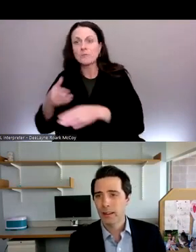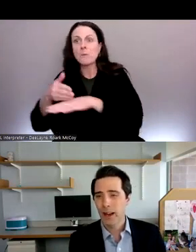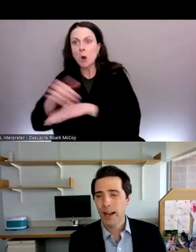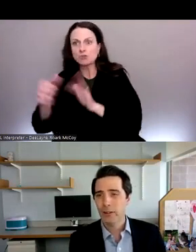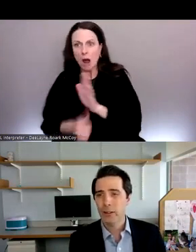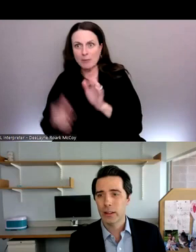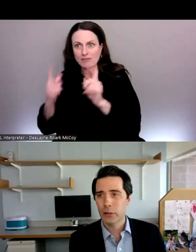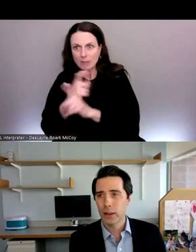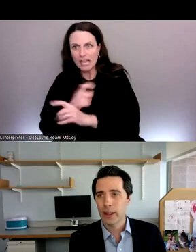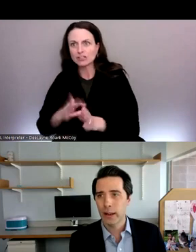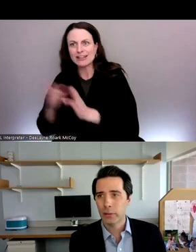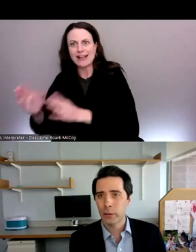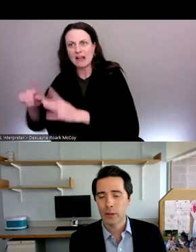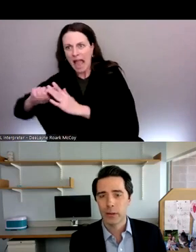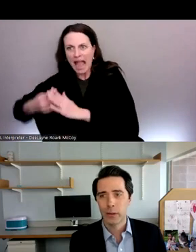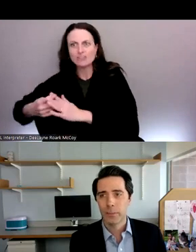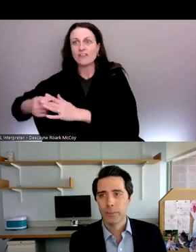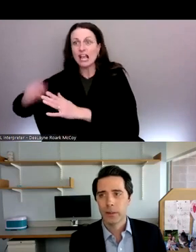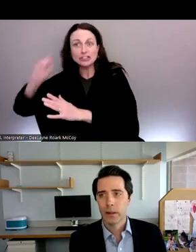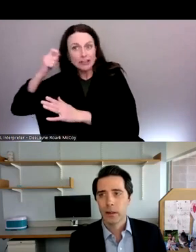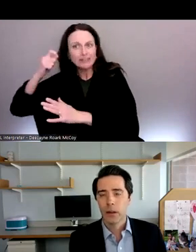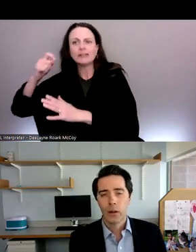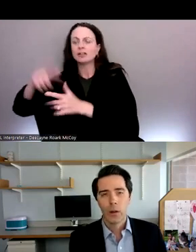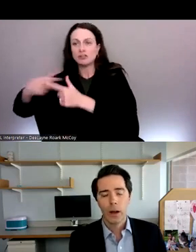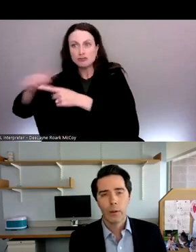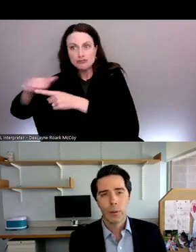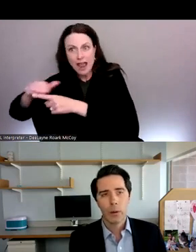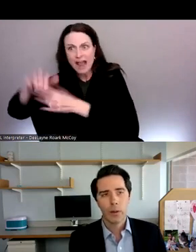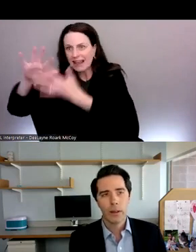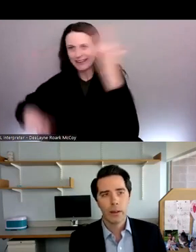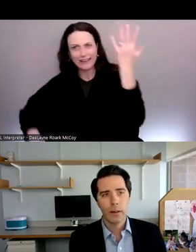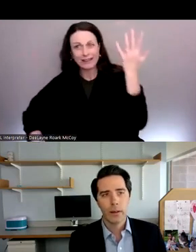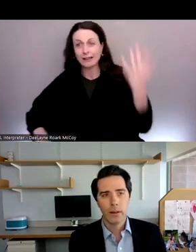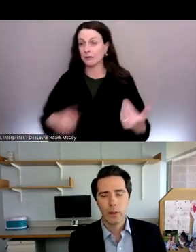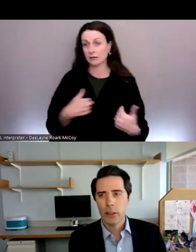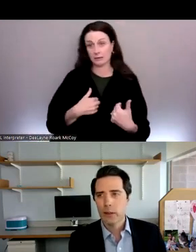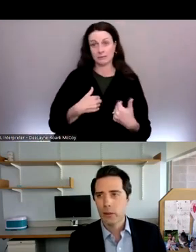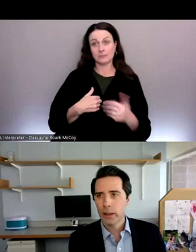then the activation and the training afterwards